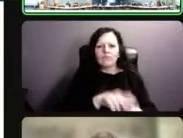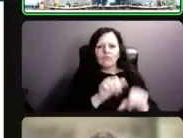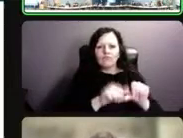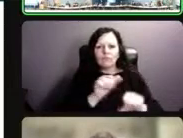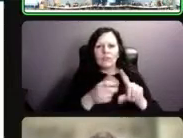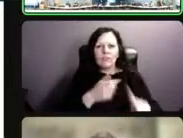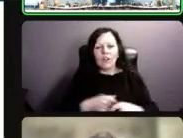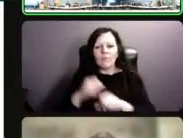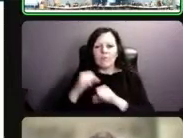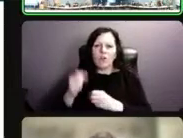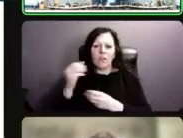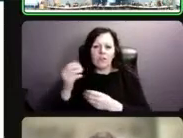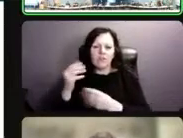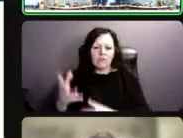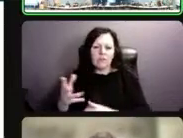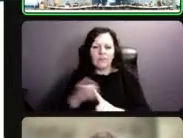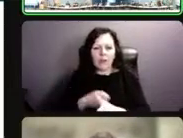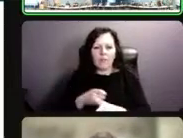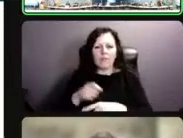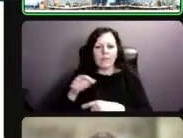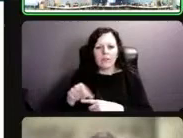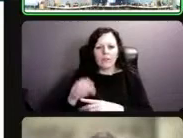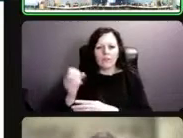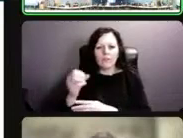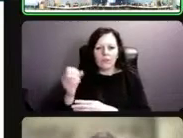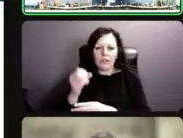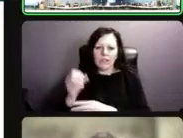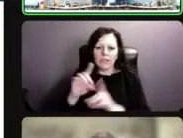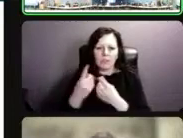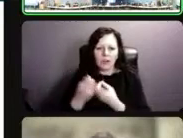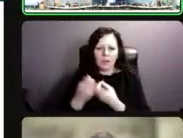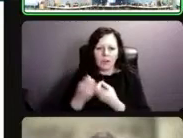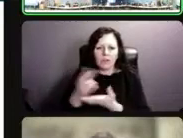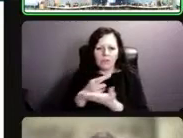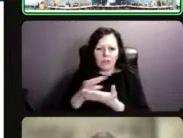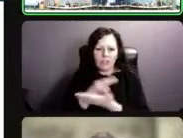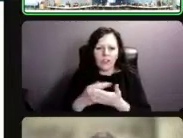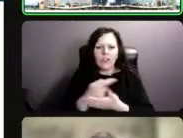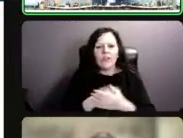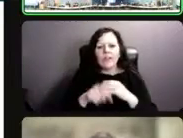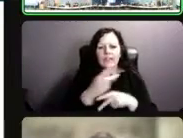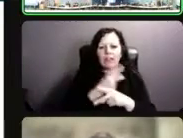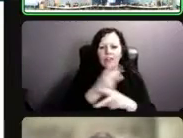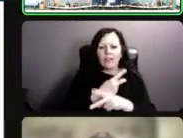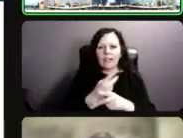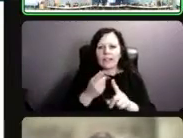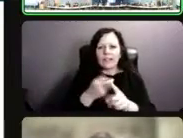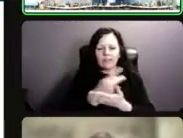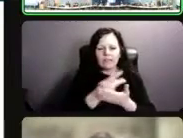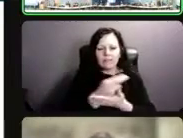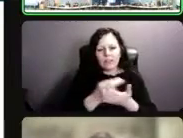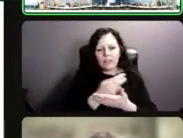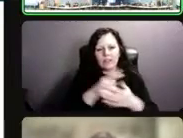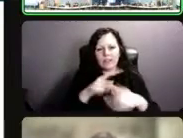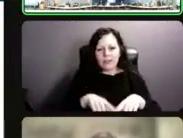TO BE VALID. THERE ARE NO ERRORS IS BASED UPON SOLID DATA PROVIDED BY